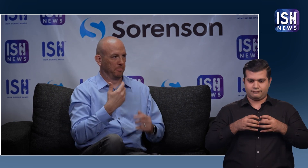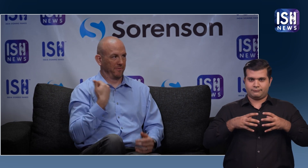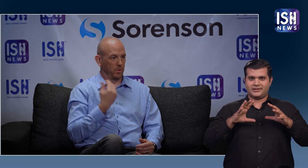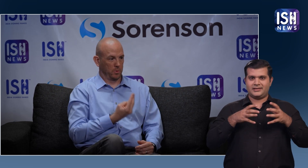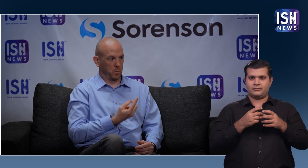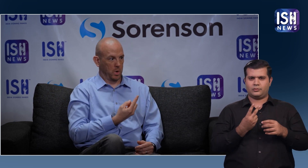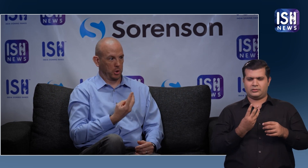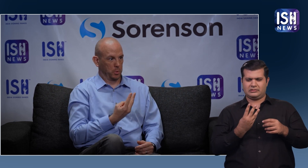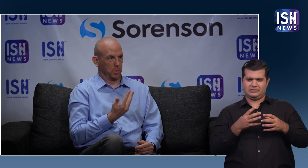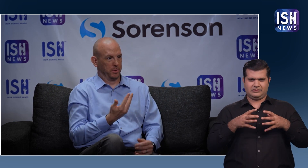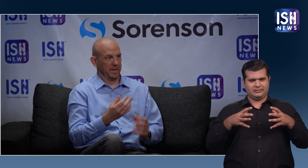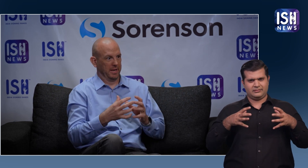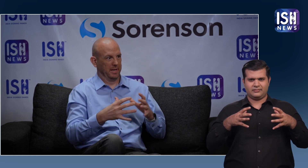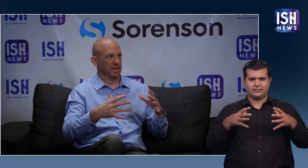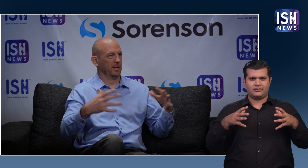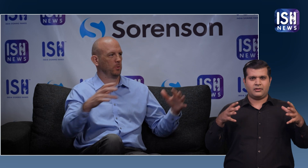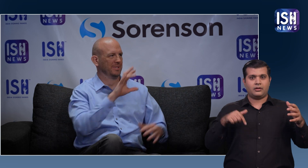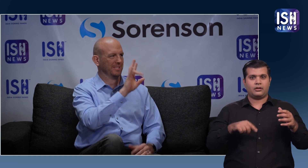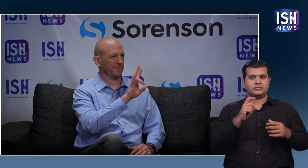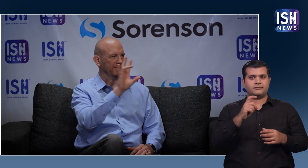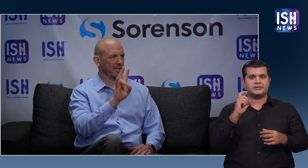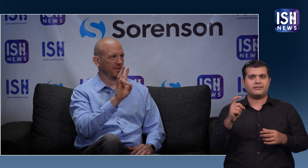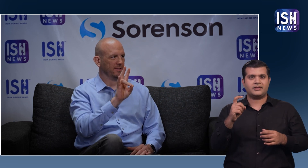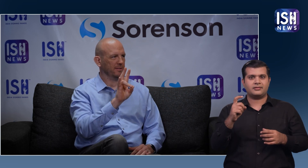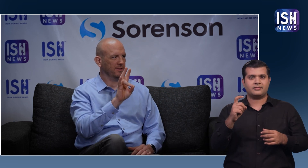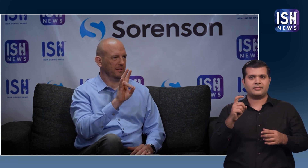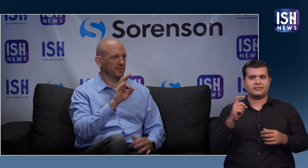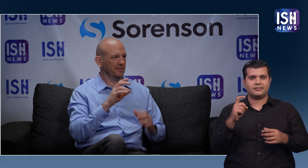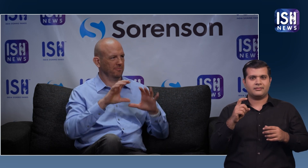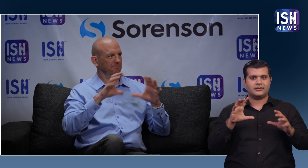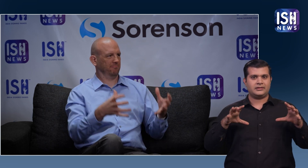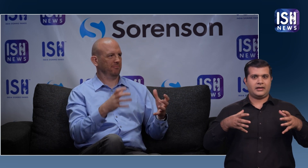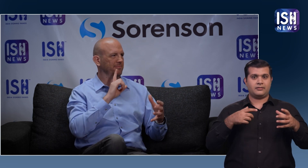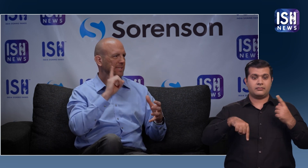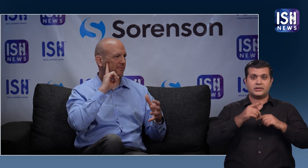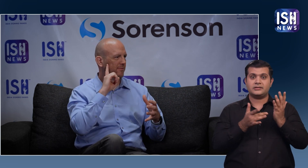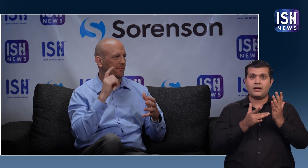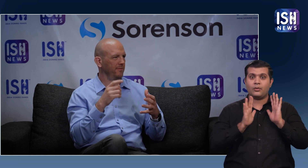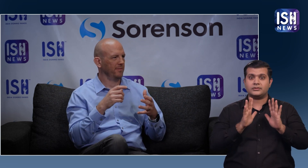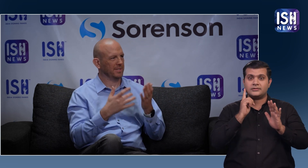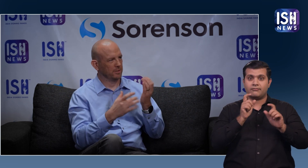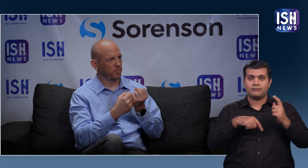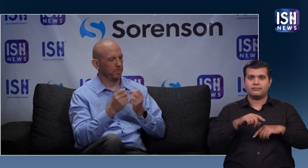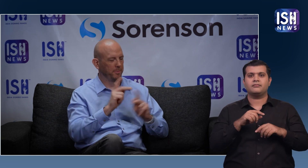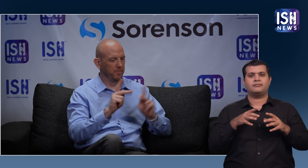Earlier, we have 1, 2, 3 members but now expaned to 77 Deaf tech. support members of the team.